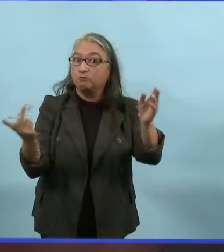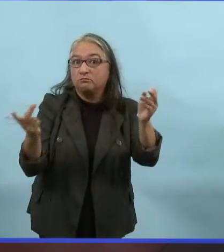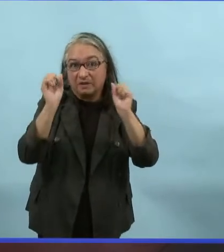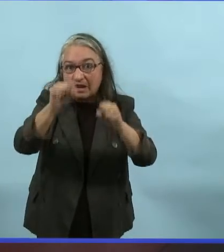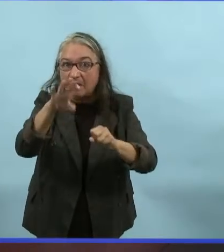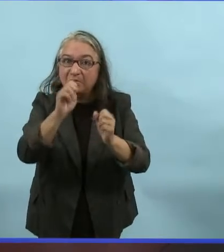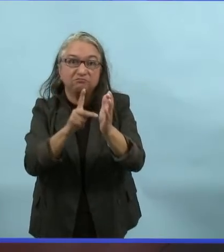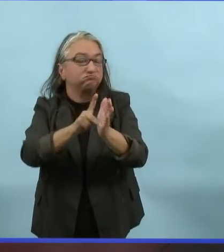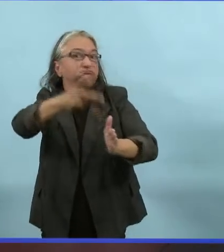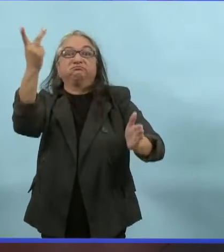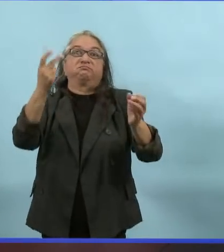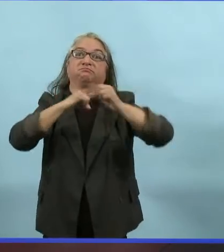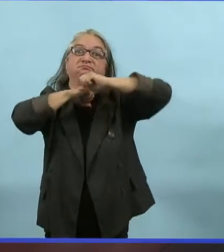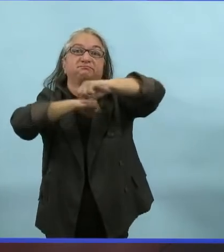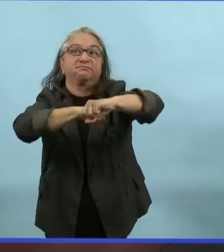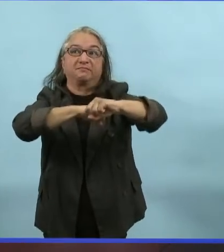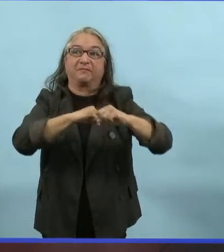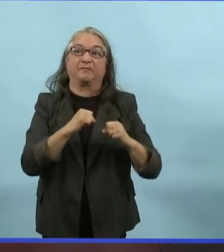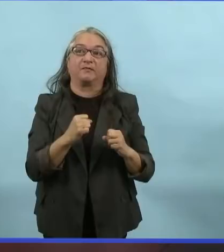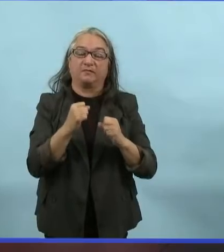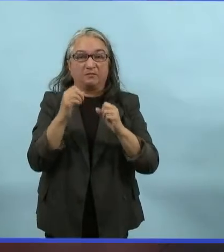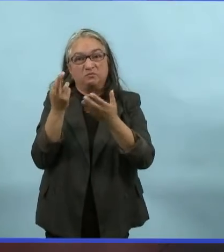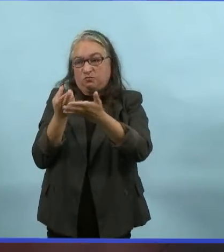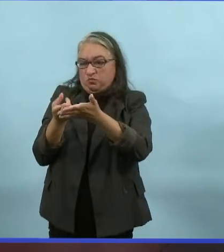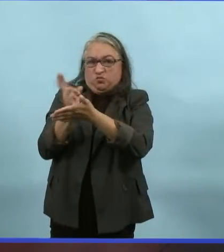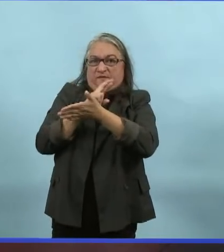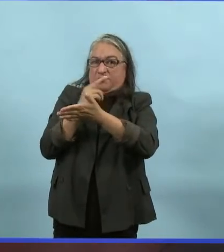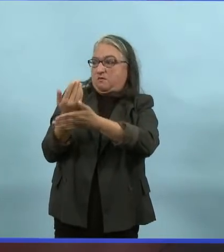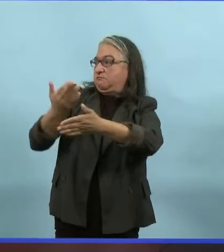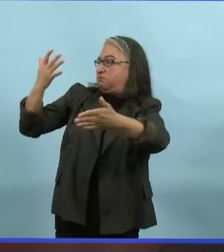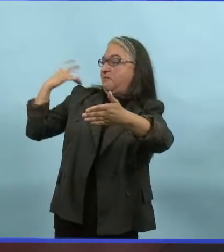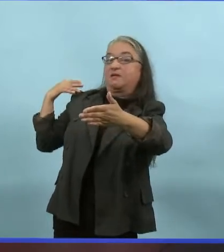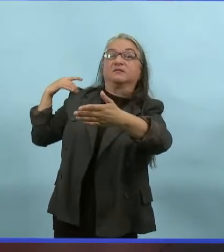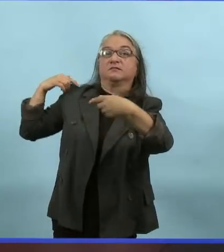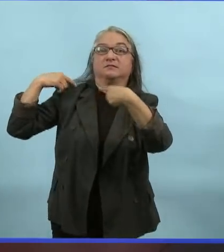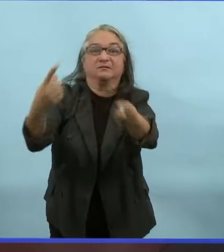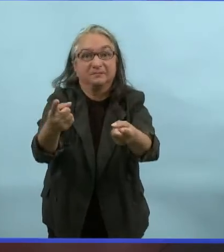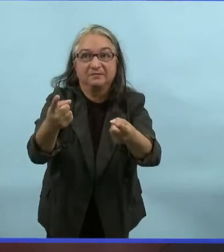right now our our message would be to get the vaccinated as as soon as you become eligible